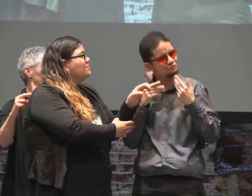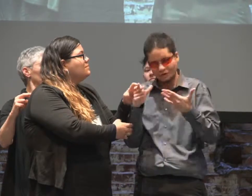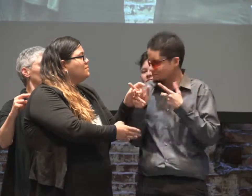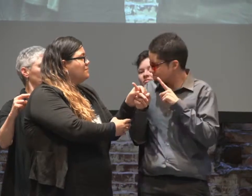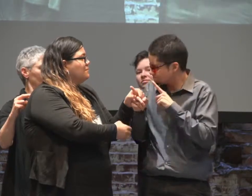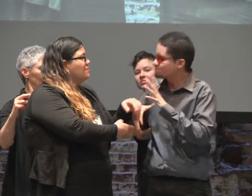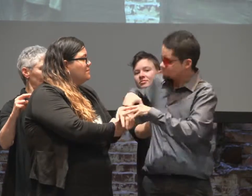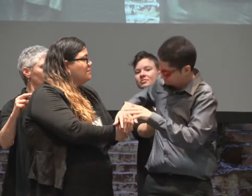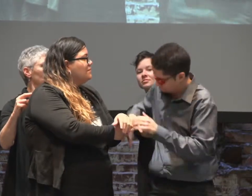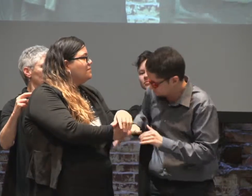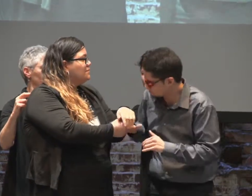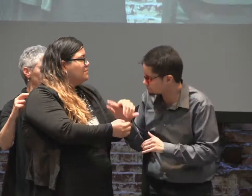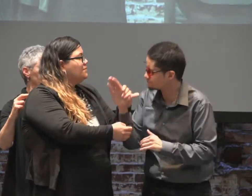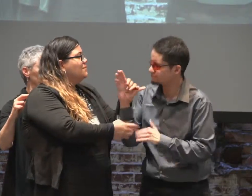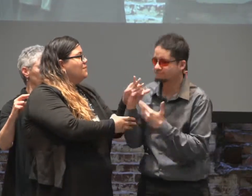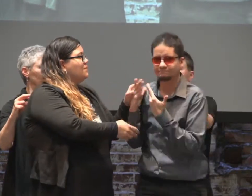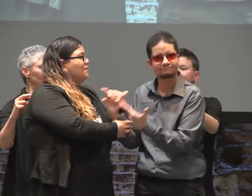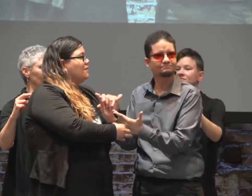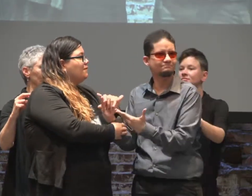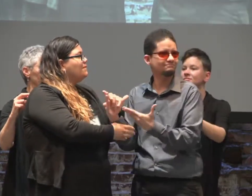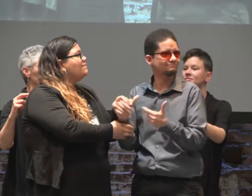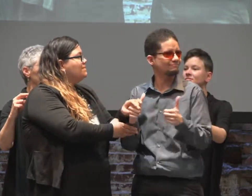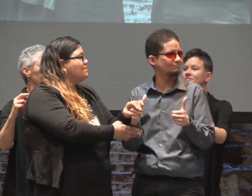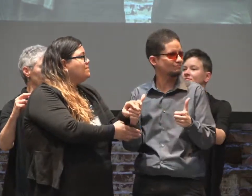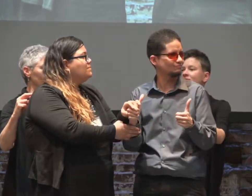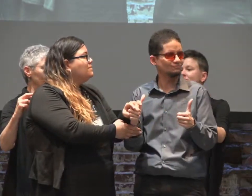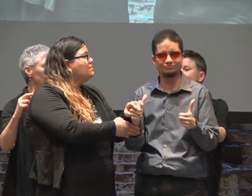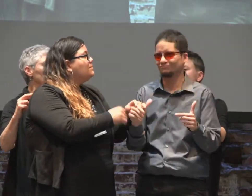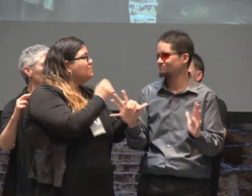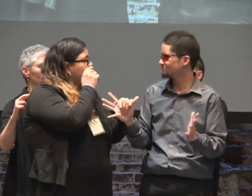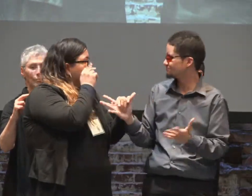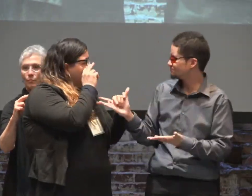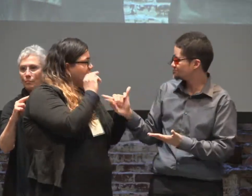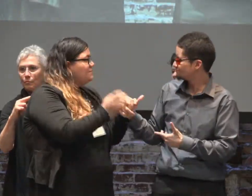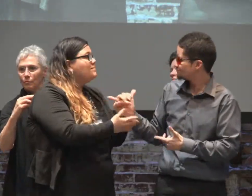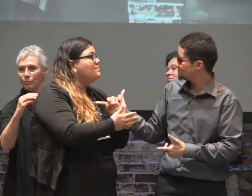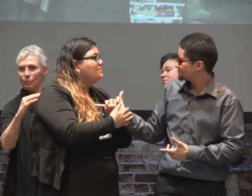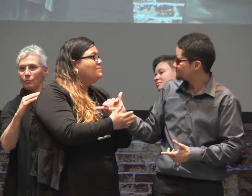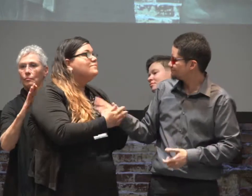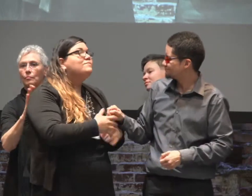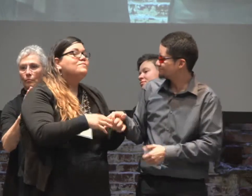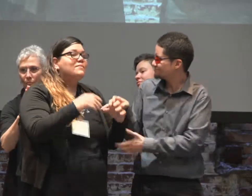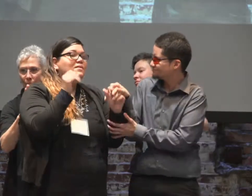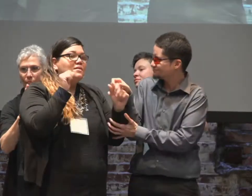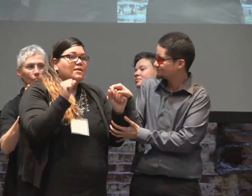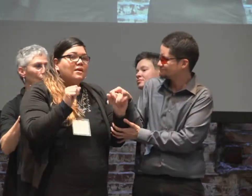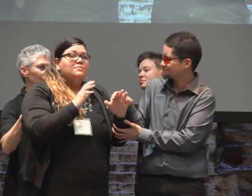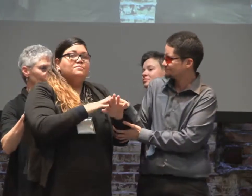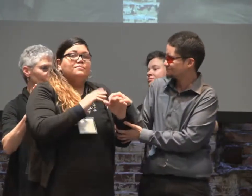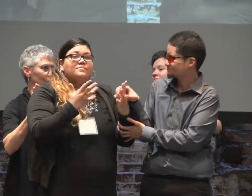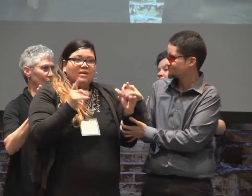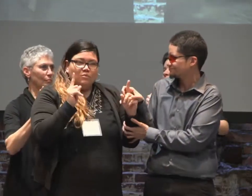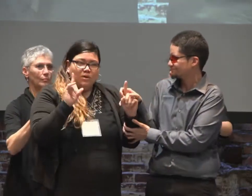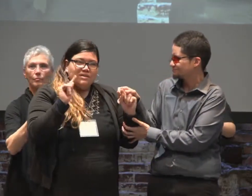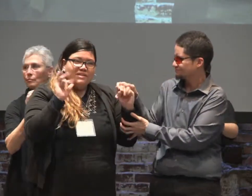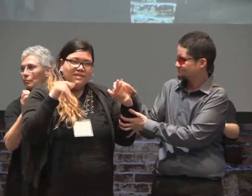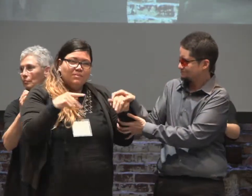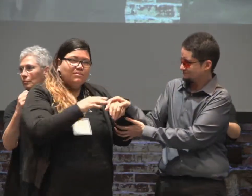so please, insert yourself right into our space. [Yash Interpreter] Exactly, right.